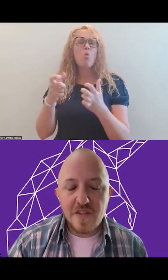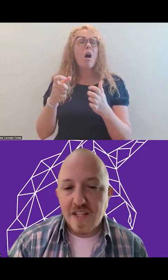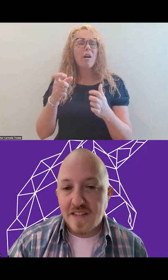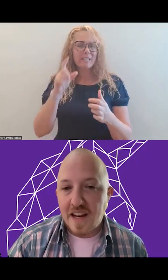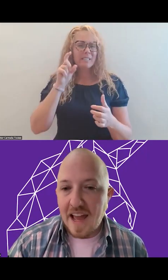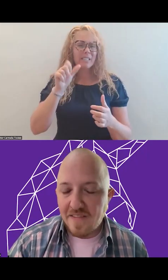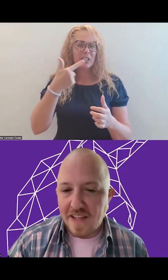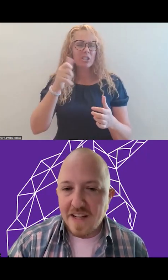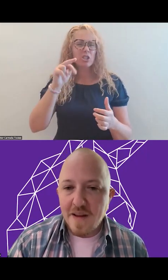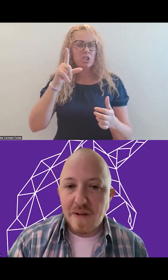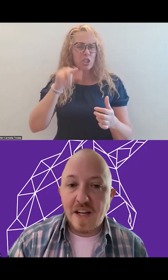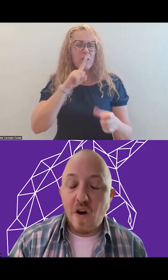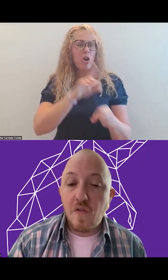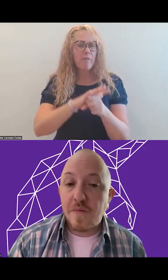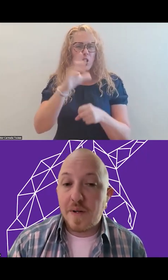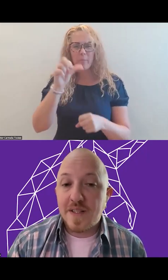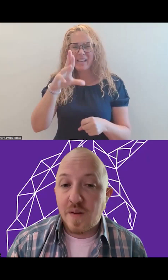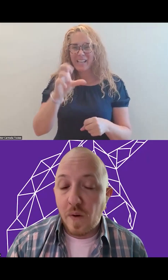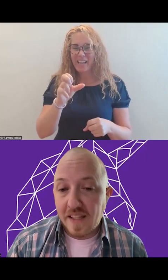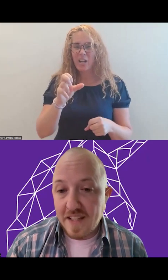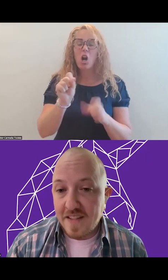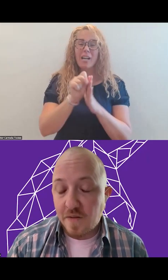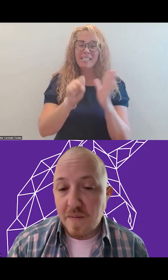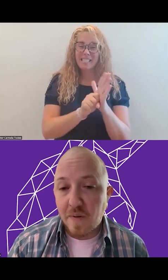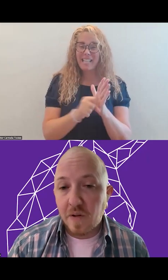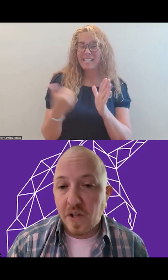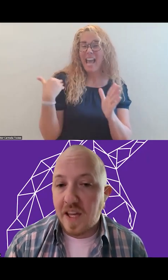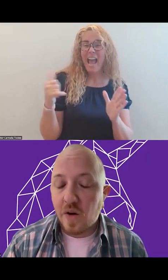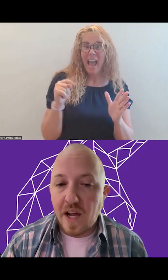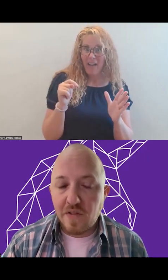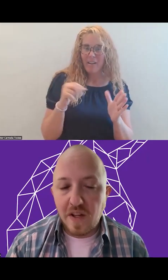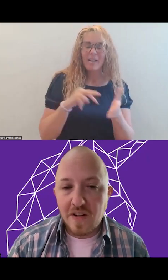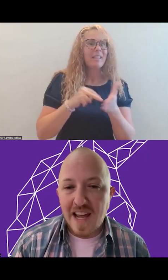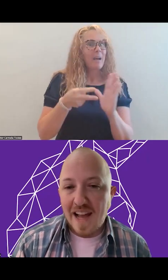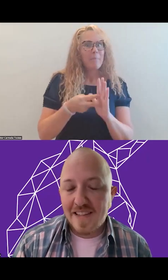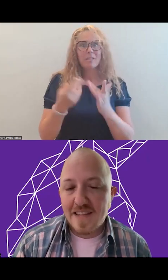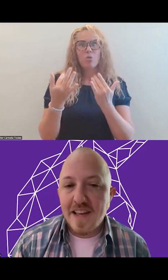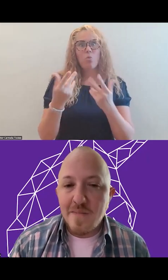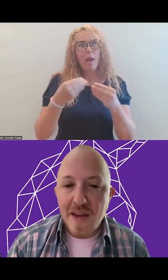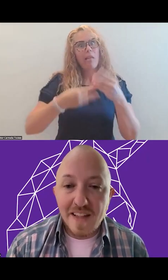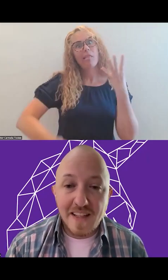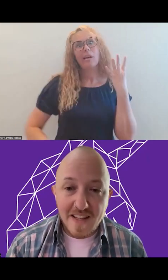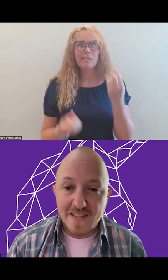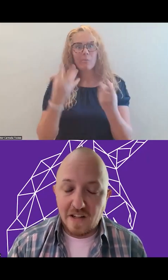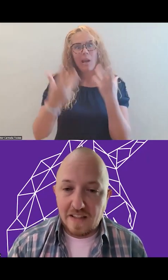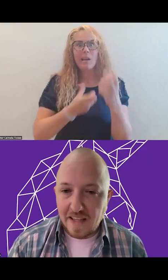STATES THAT HAVE IT AND IT HAS A HUGE WAIT LIST.